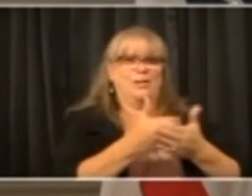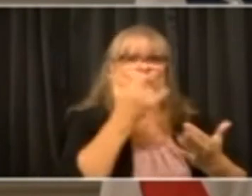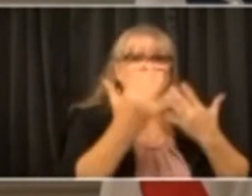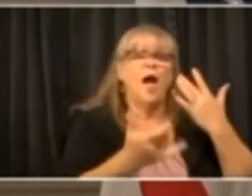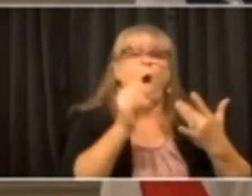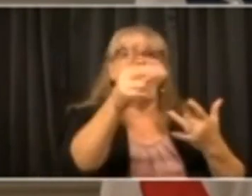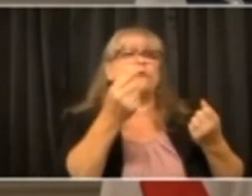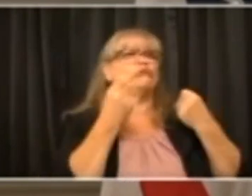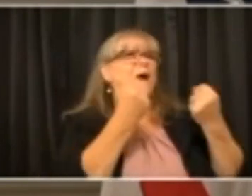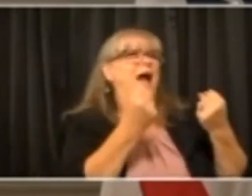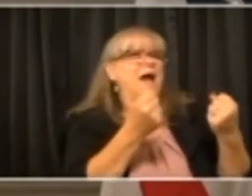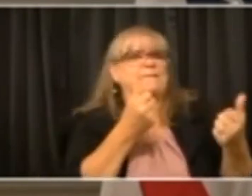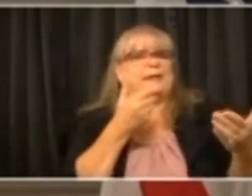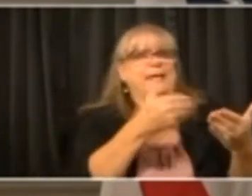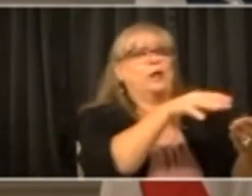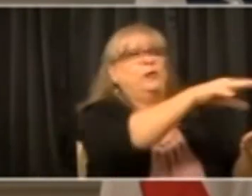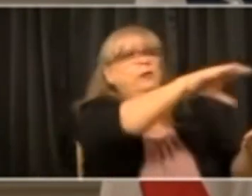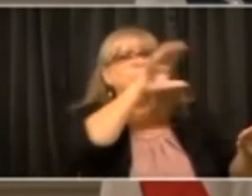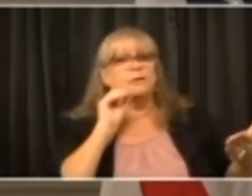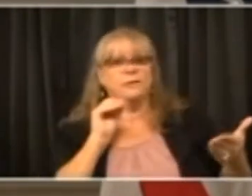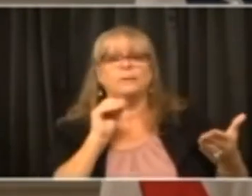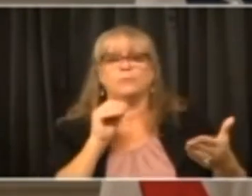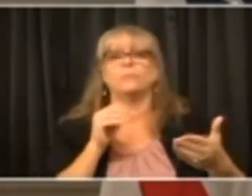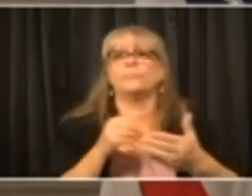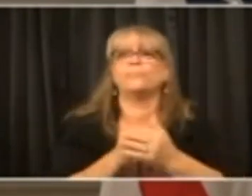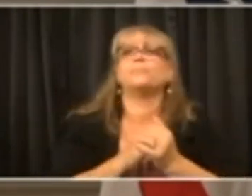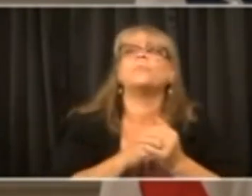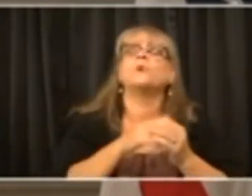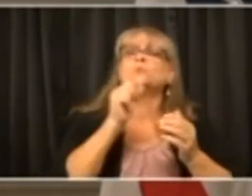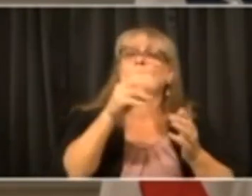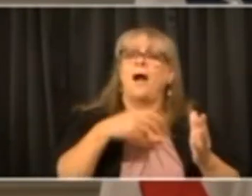their exertion of these times in addition there are also advisories in